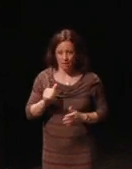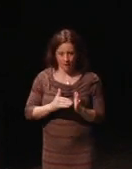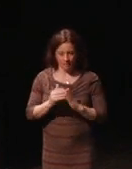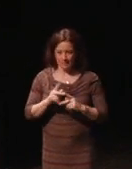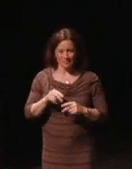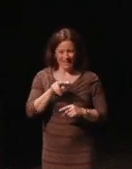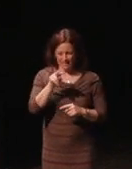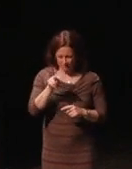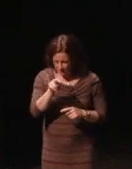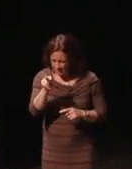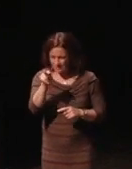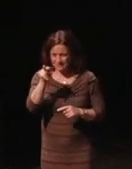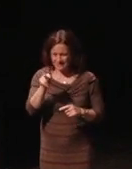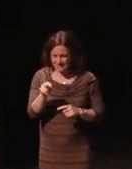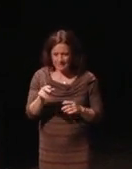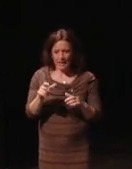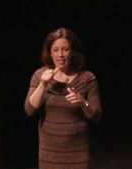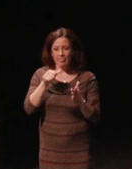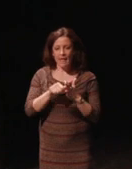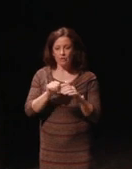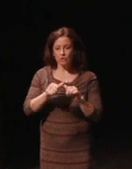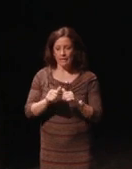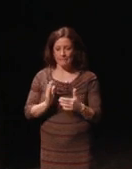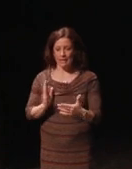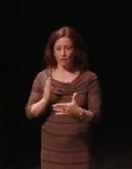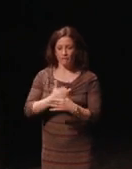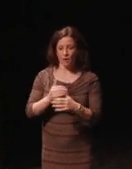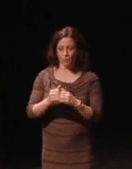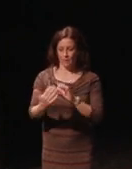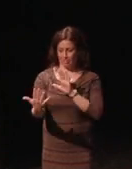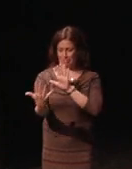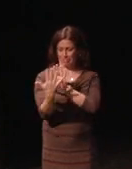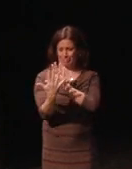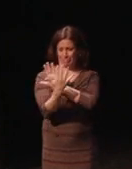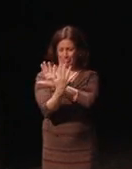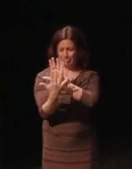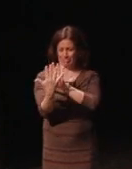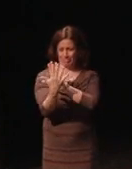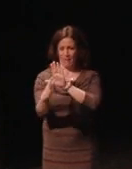text when the letter shape is being interfered with by visuals behind it. So, actually having the options turn on